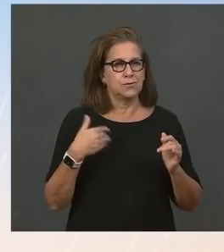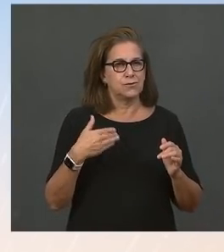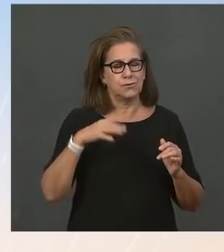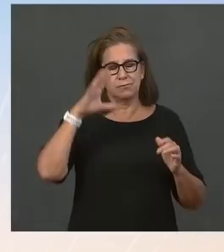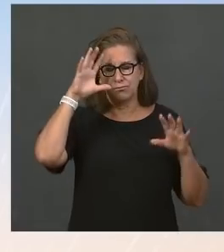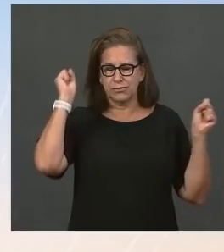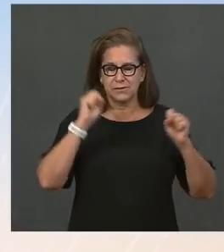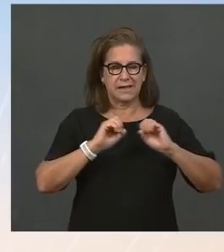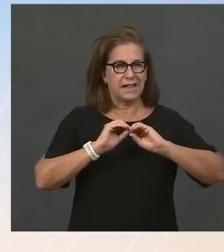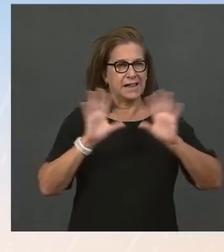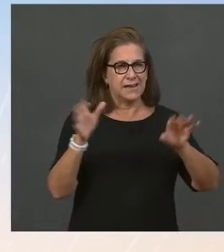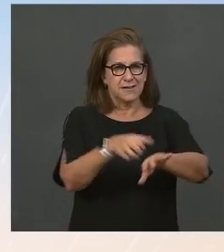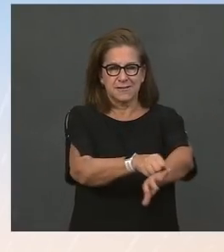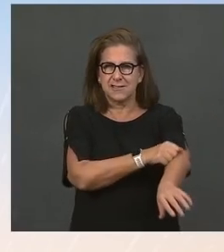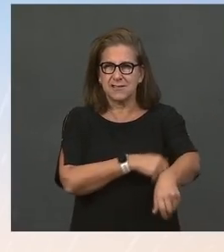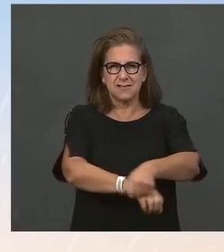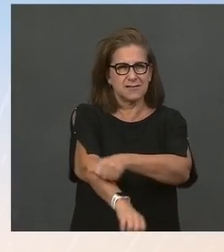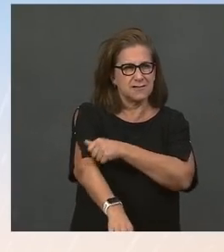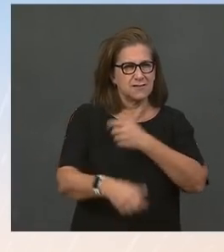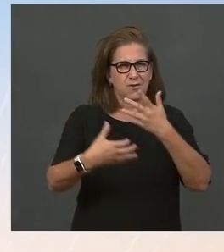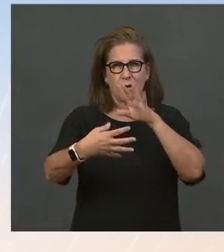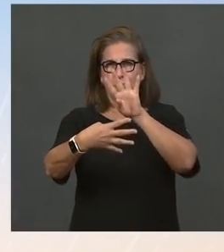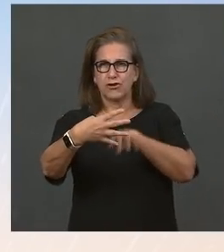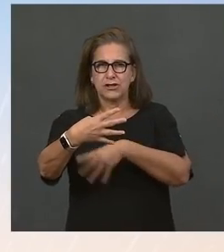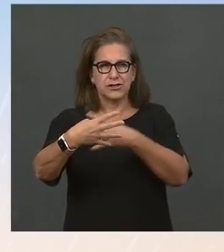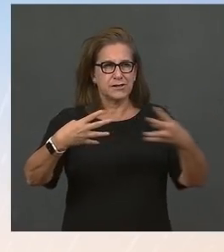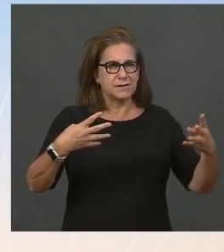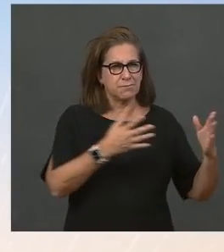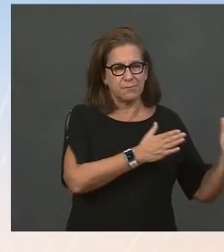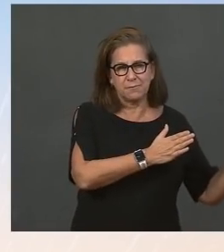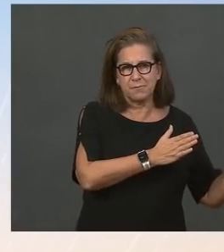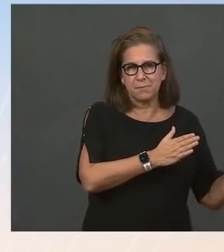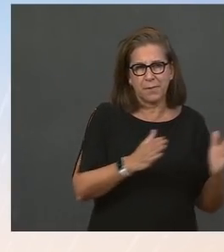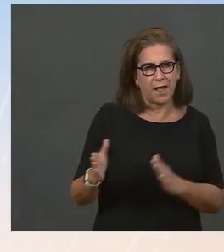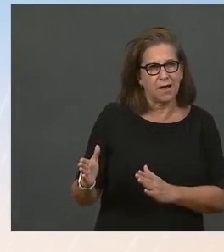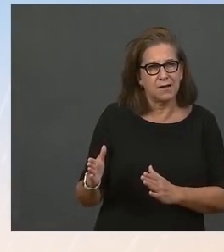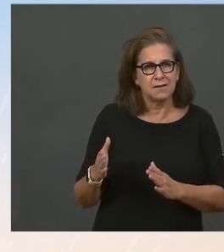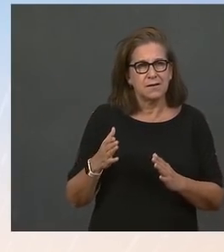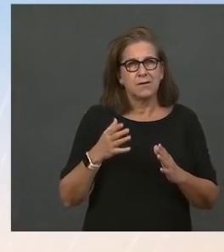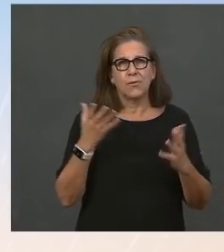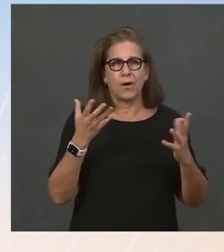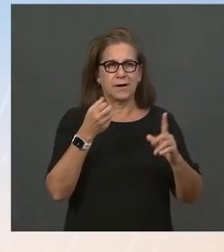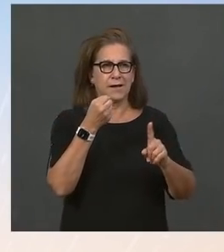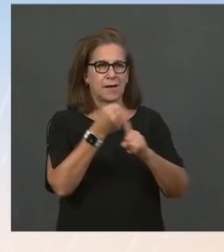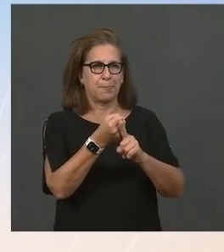and what the potential impact can be to help the American people. And he's -- he was candid,